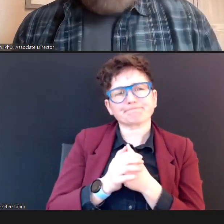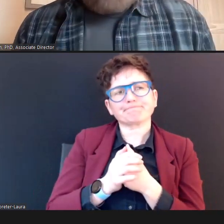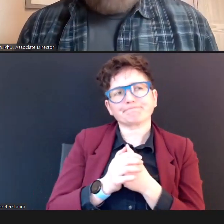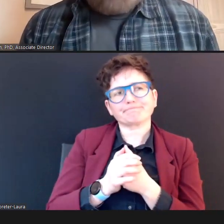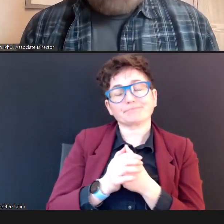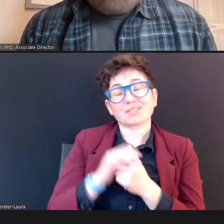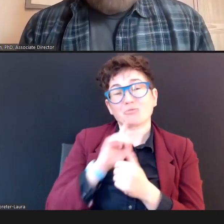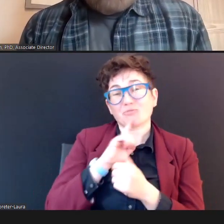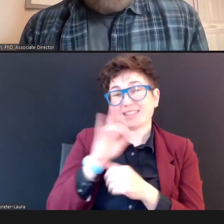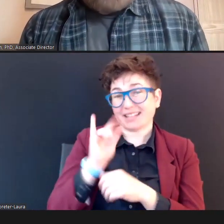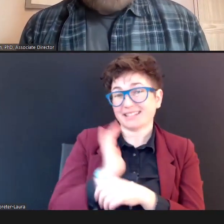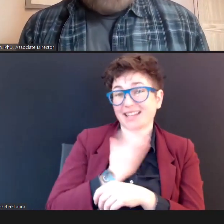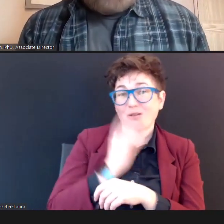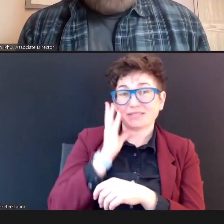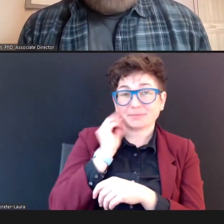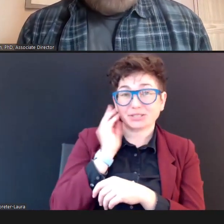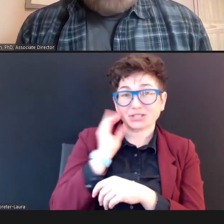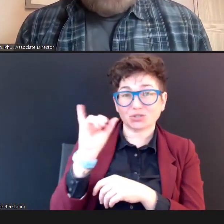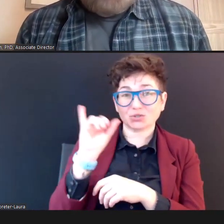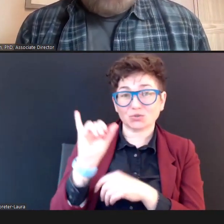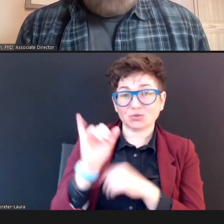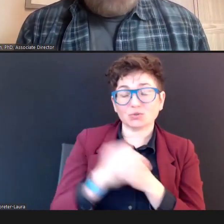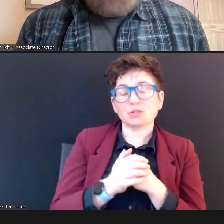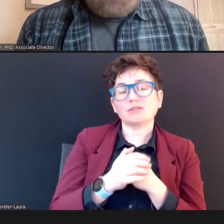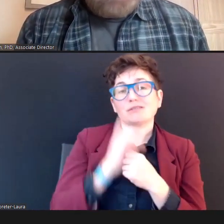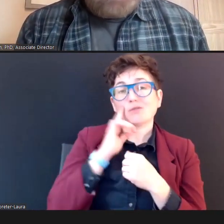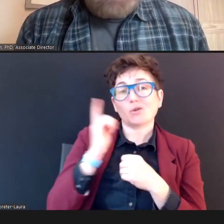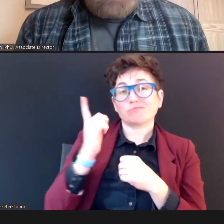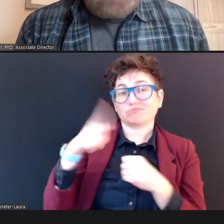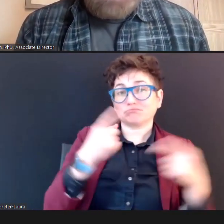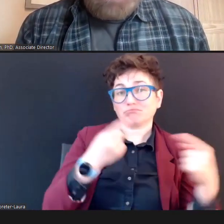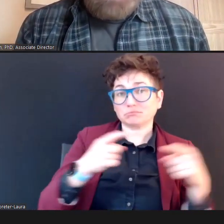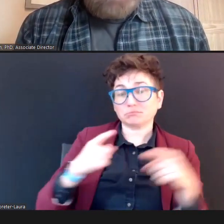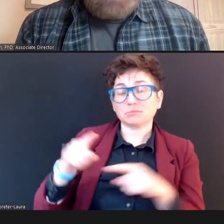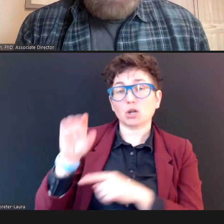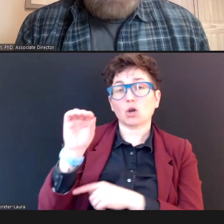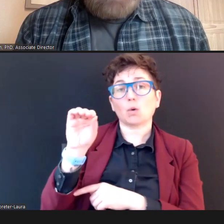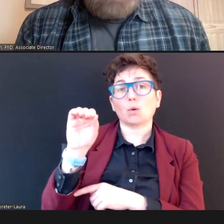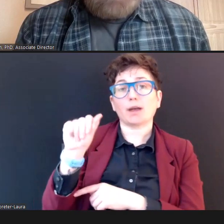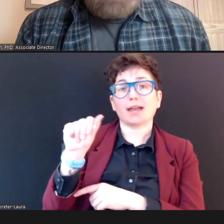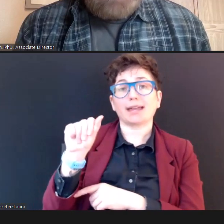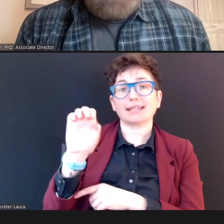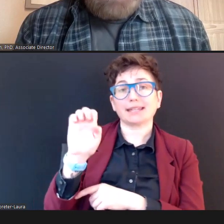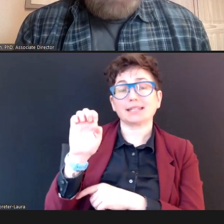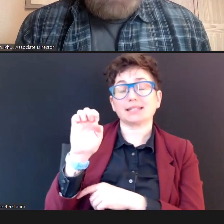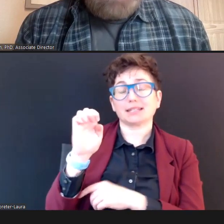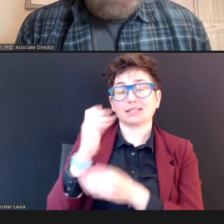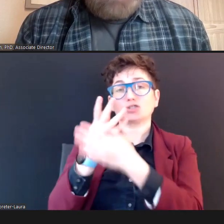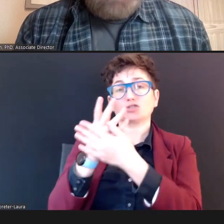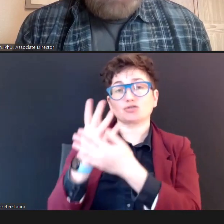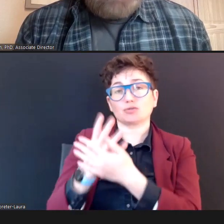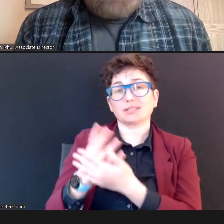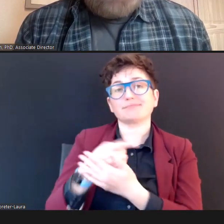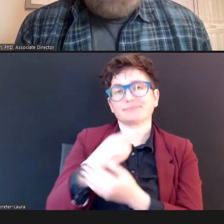experience as well so in those instances then oae screening is the preferred